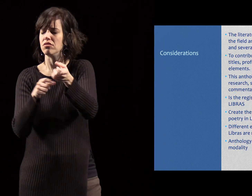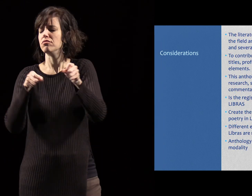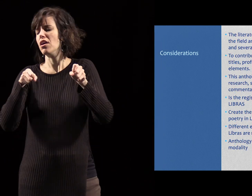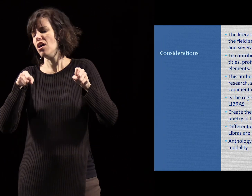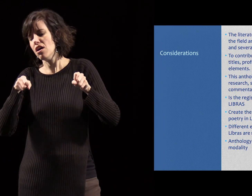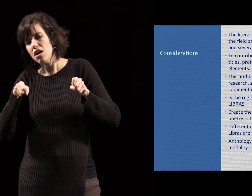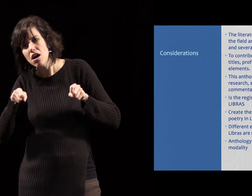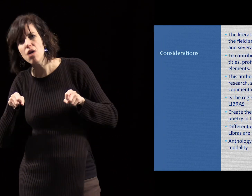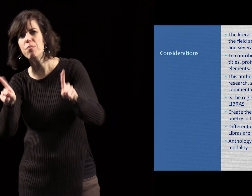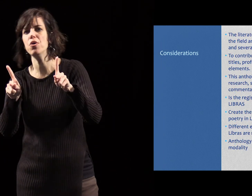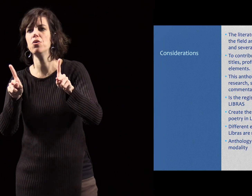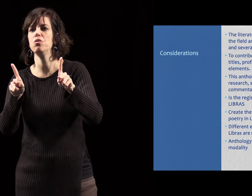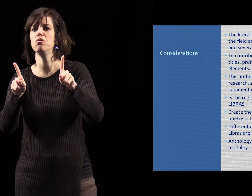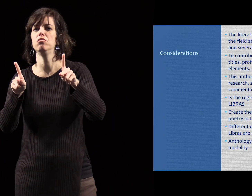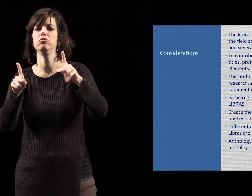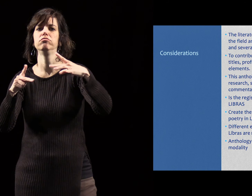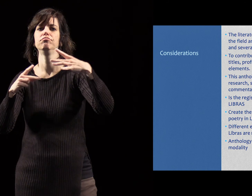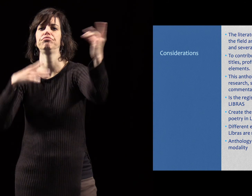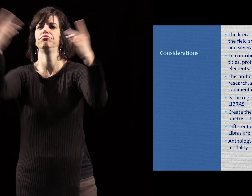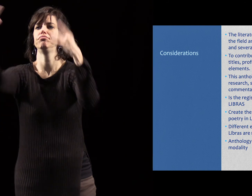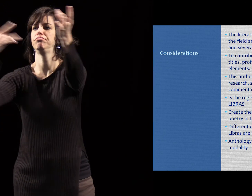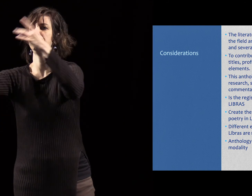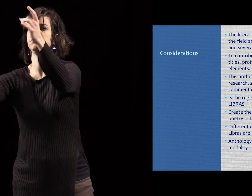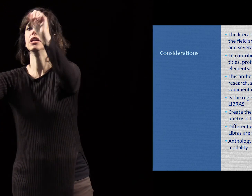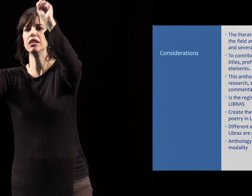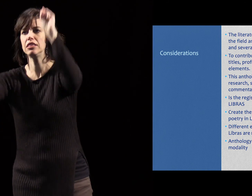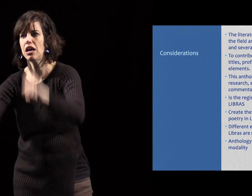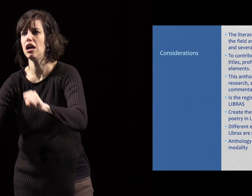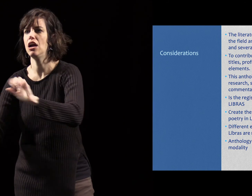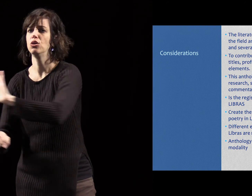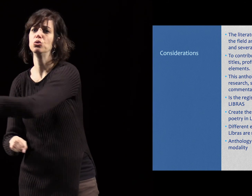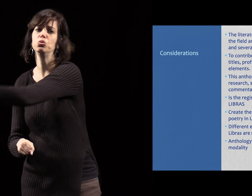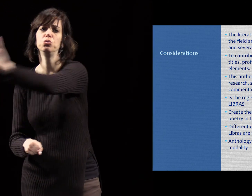There are endless opportunities for anthologies.